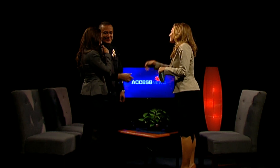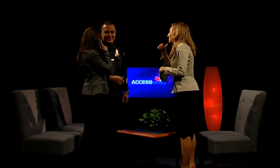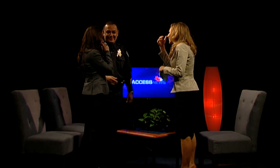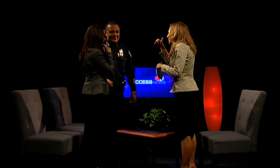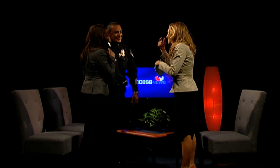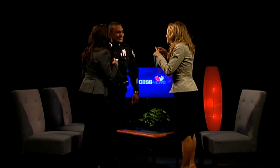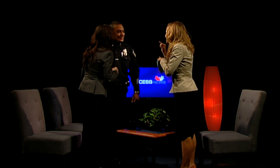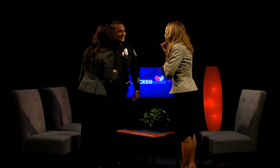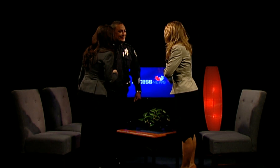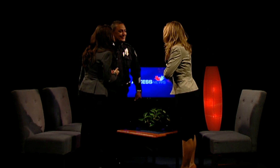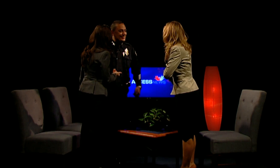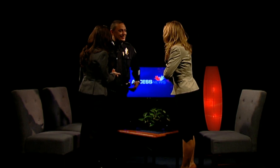THANK YOU.